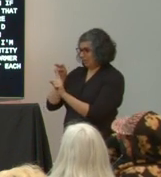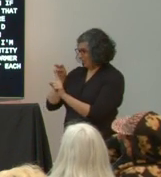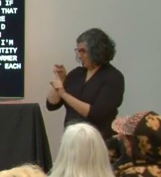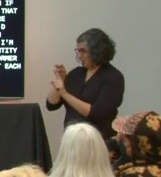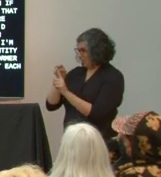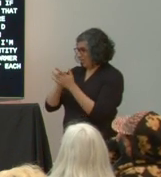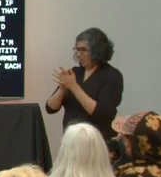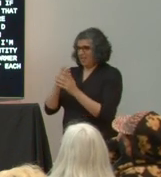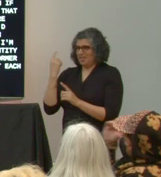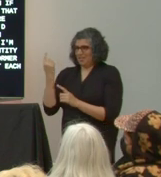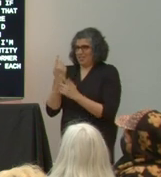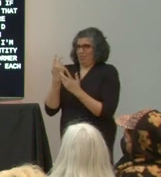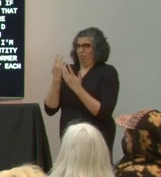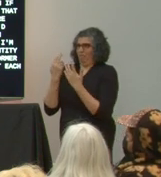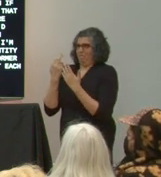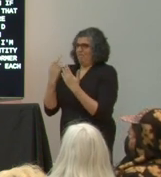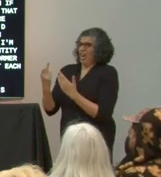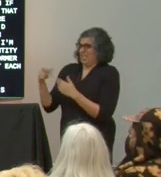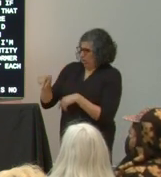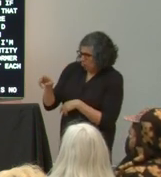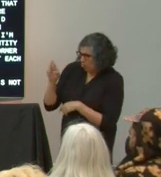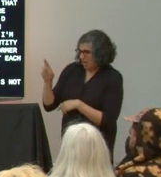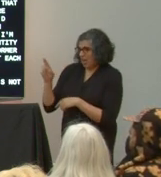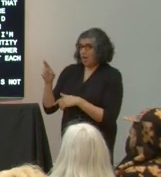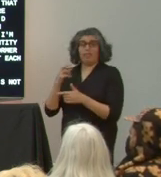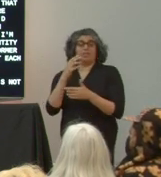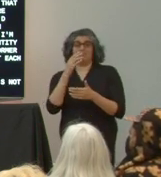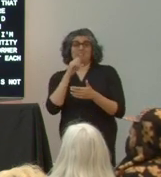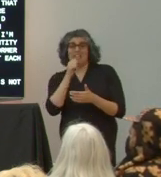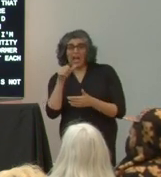queer aspect and that there's not some queer aspect or very